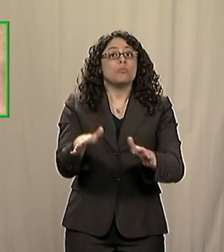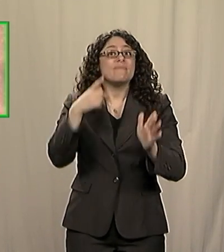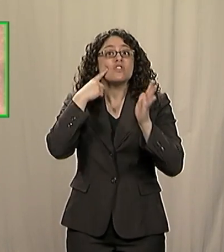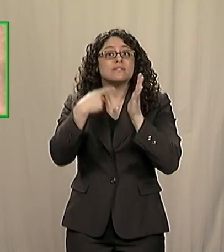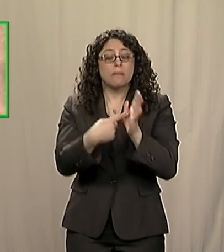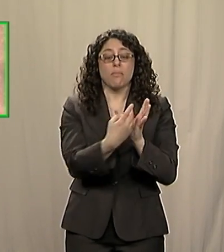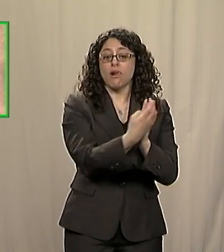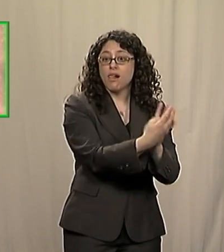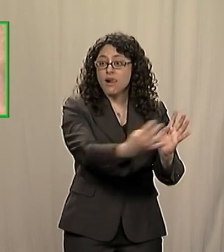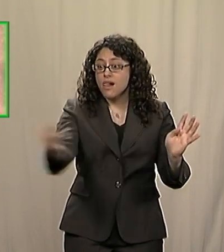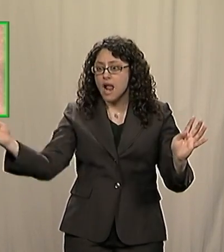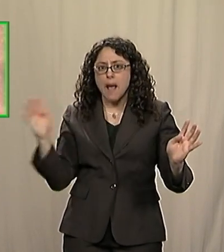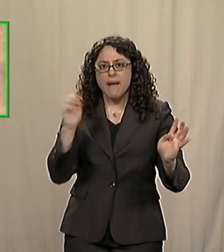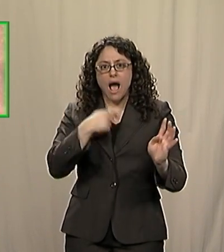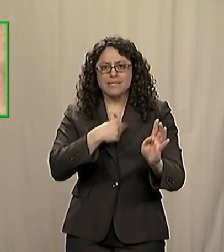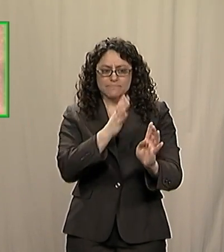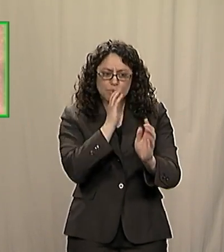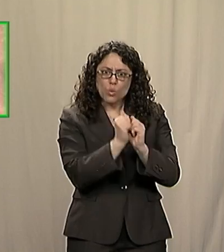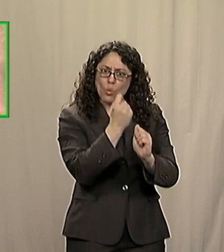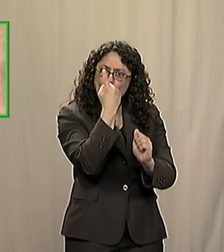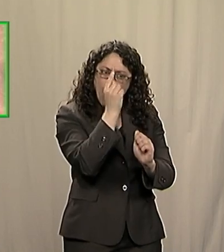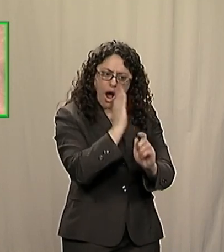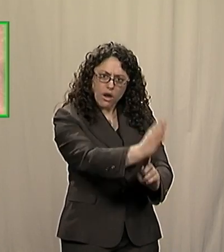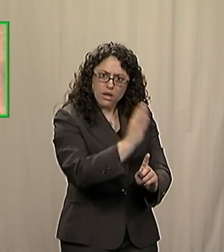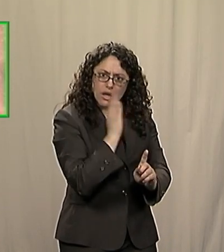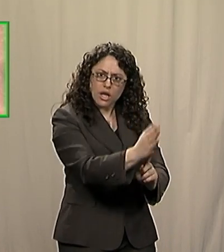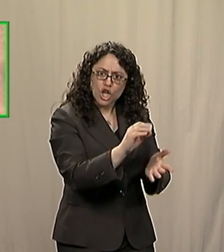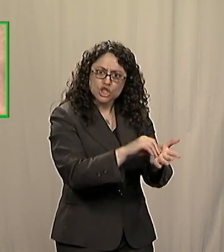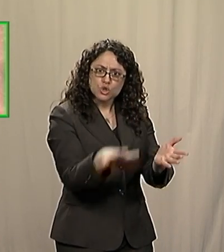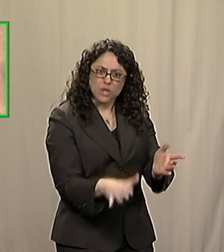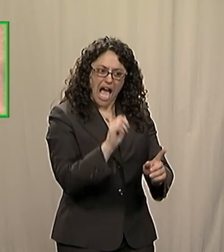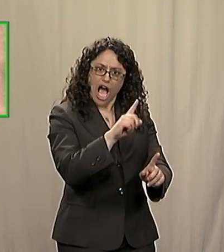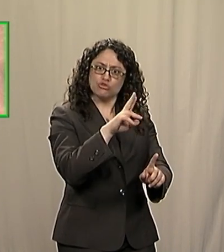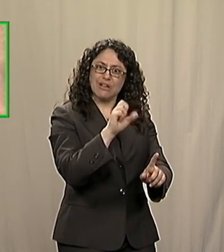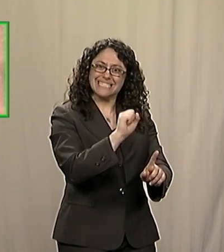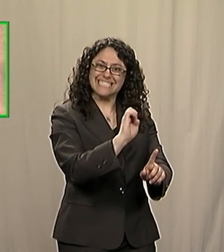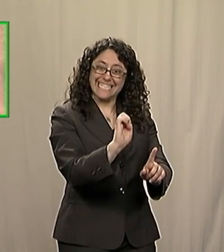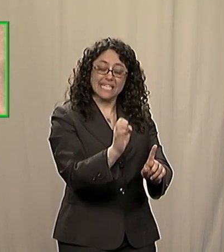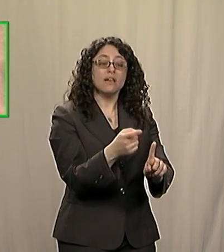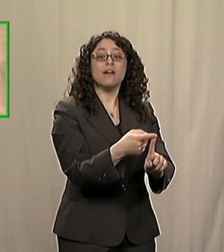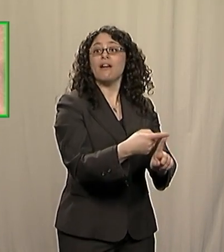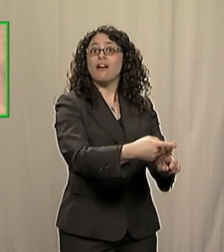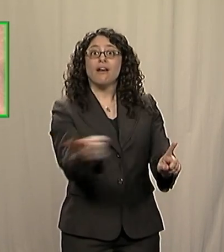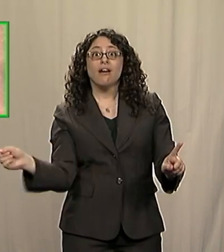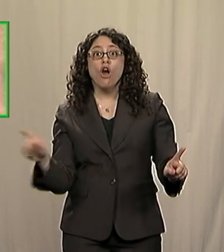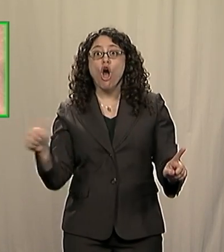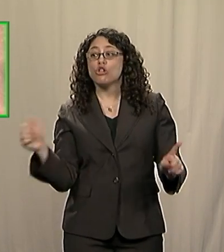I might speak to one student because I'm addressing them directly. The other students are what is considered ratified recipients.